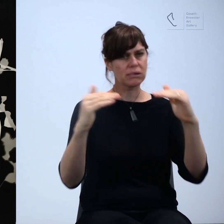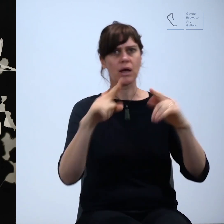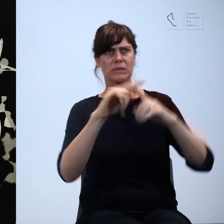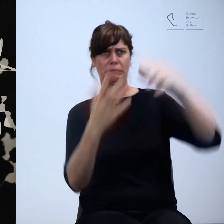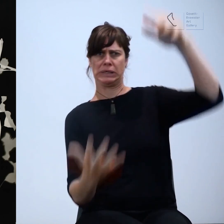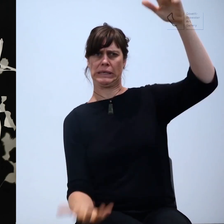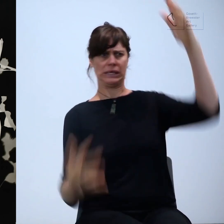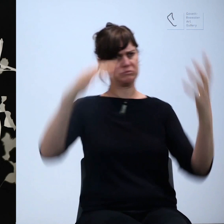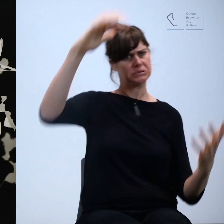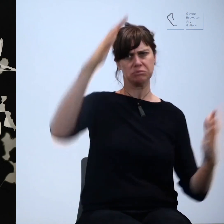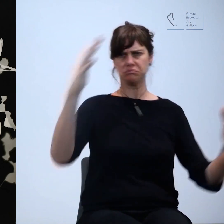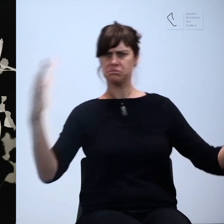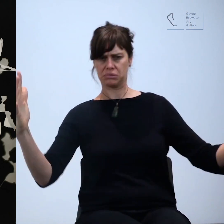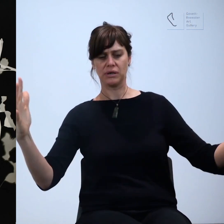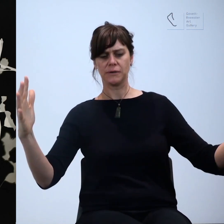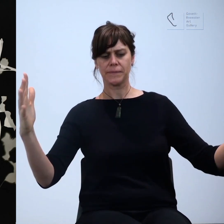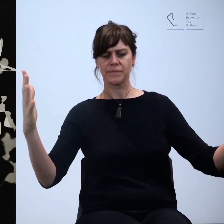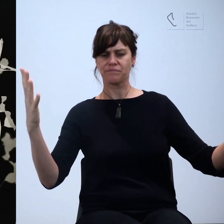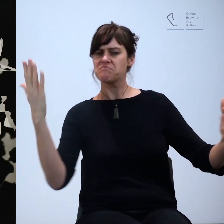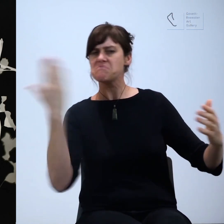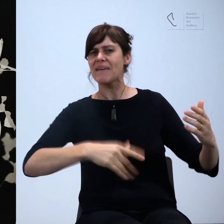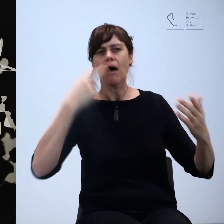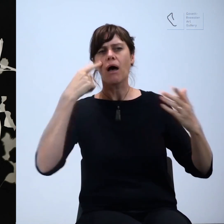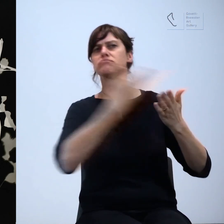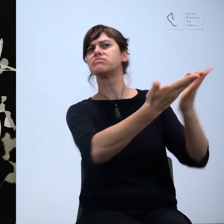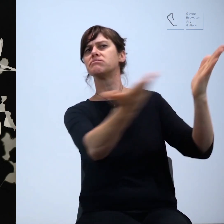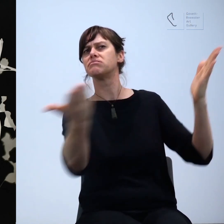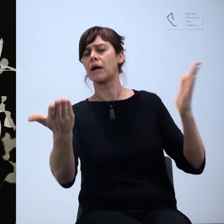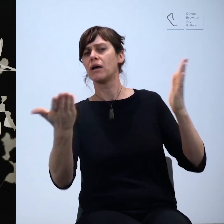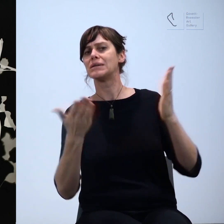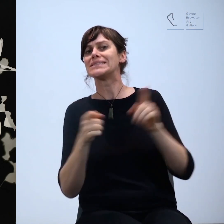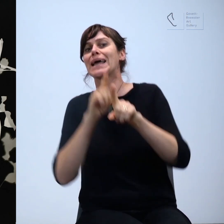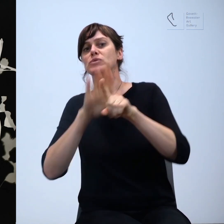Although consistent in style and ambitiously large,